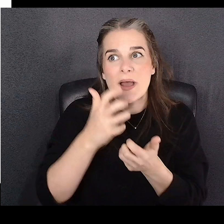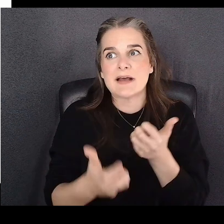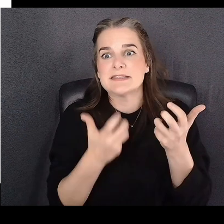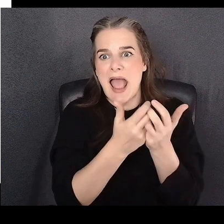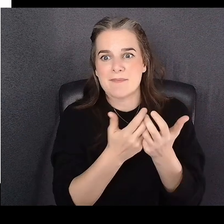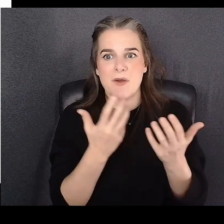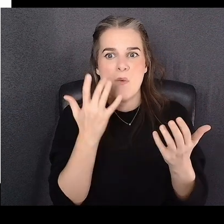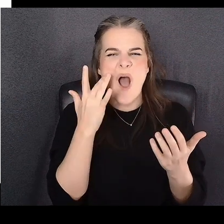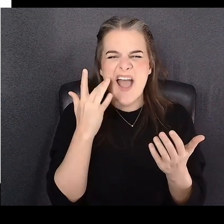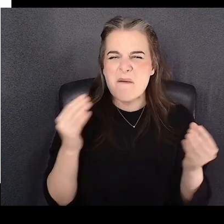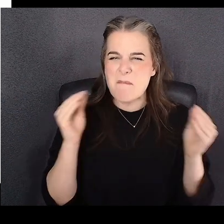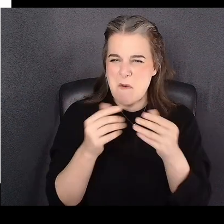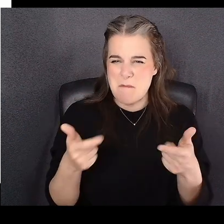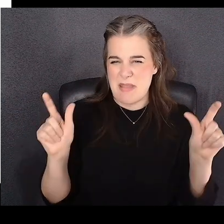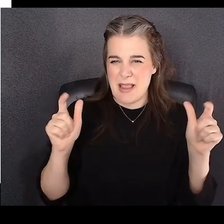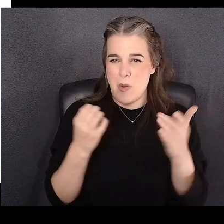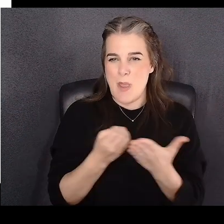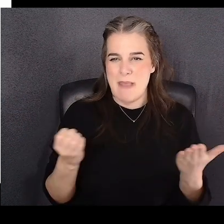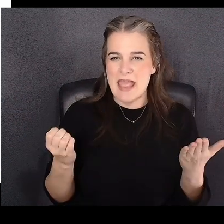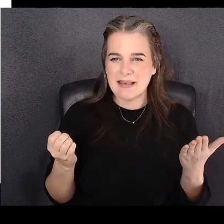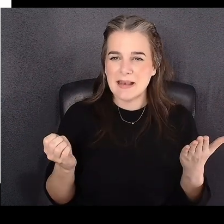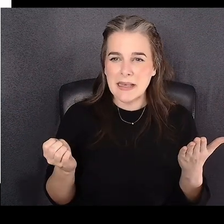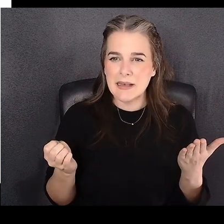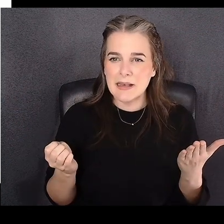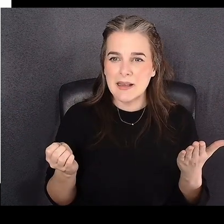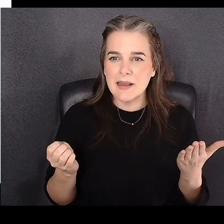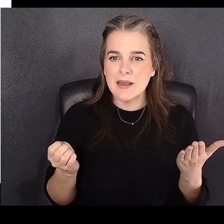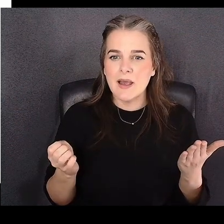So it's easier to add a universal cuff to it